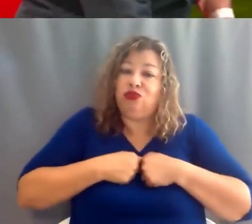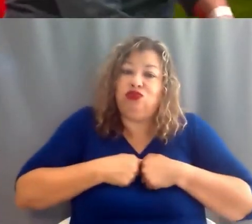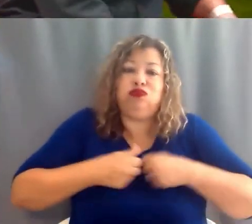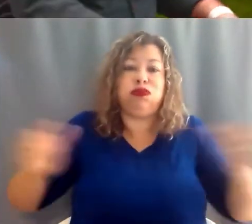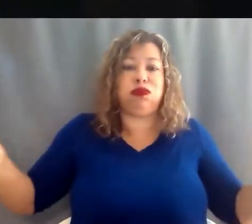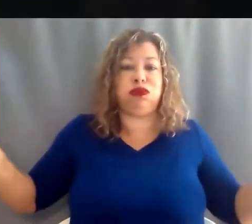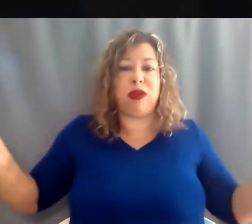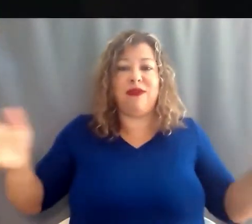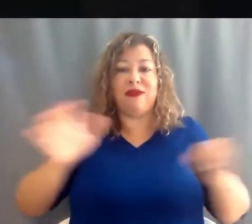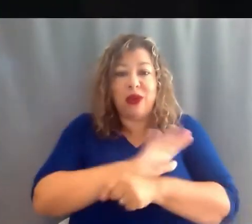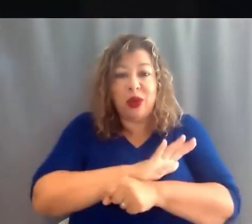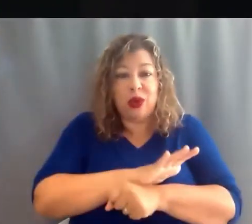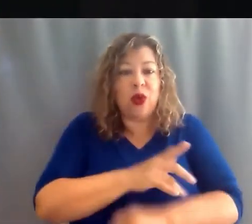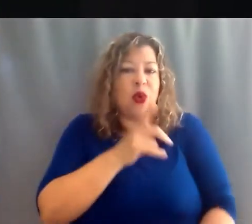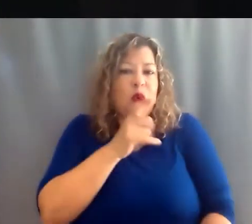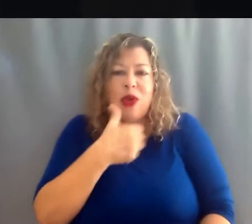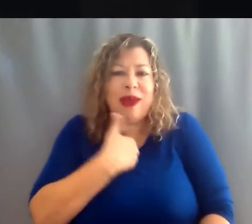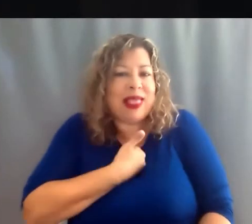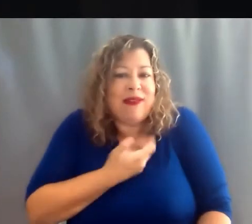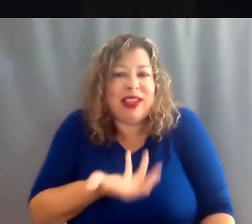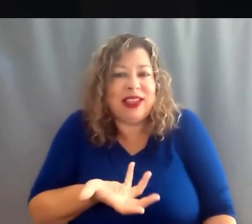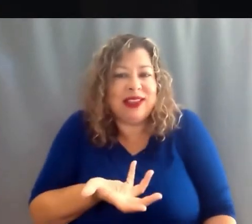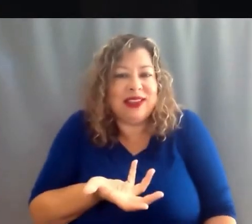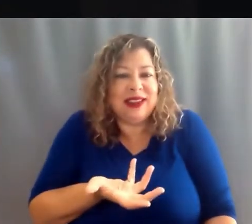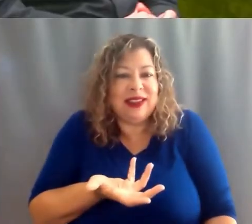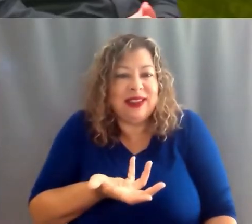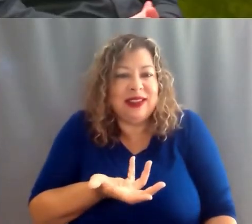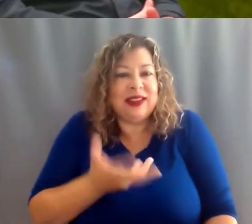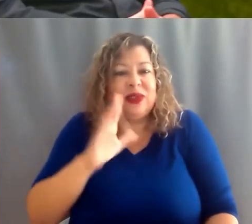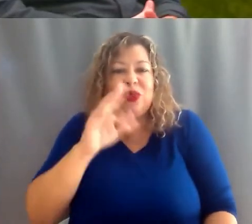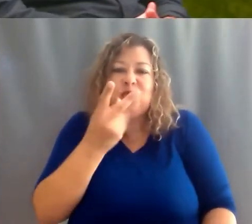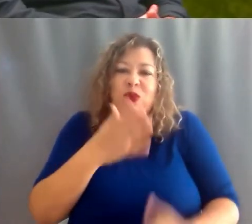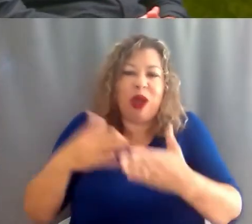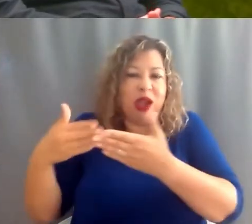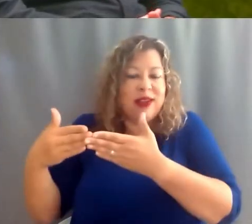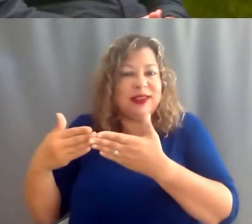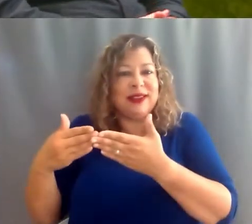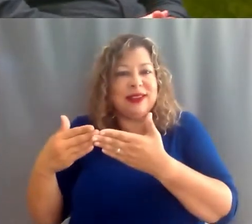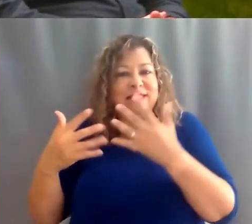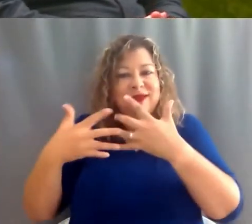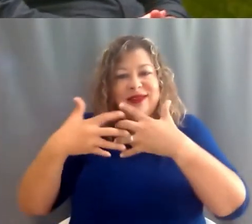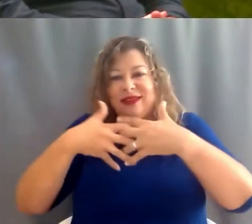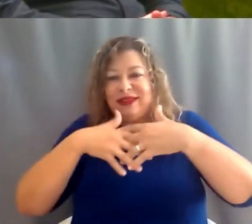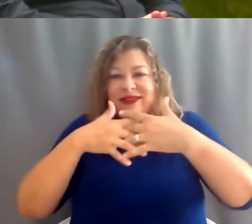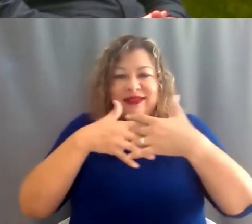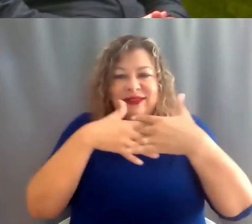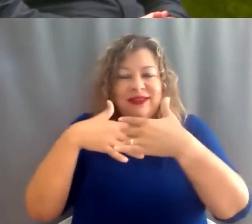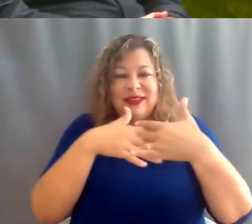So it's a two-part thing. It's a tango that people do. And teachers can do all the things, but if I'm not